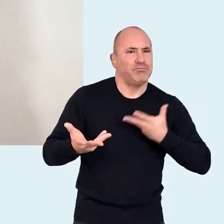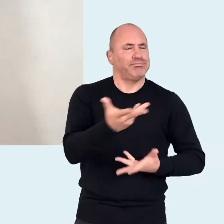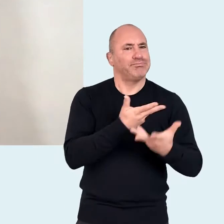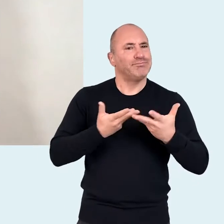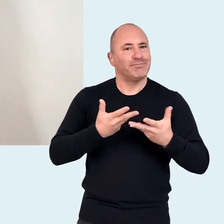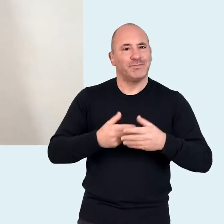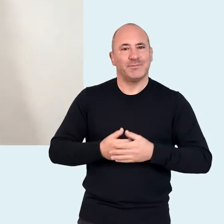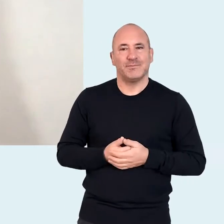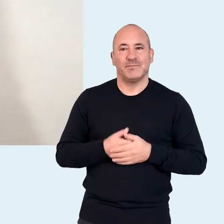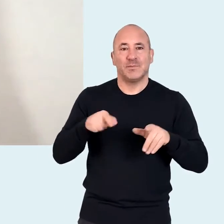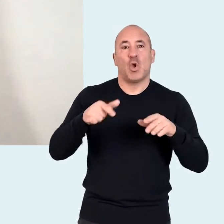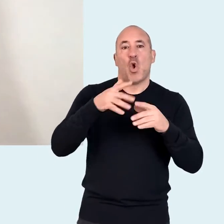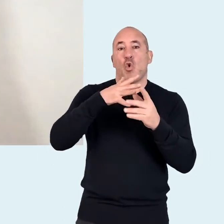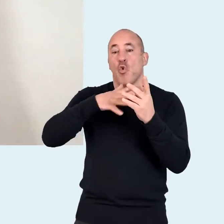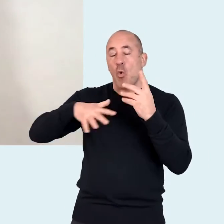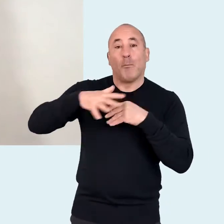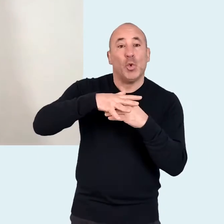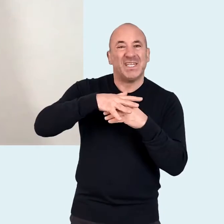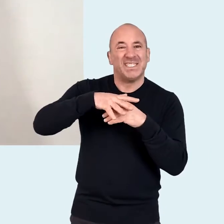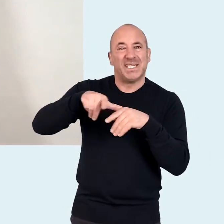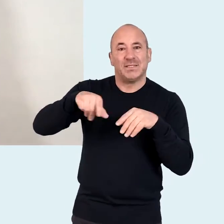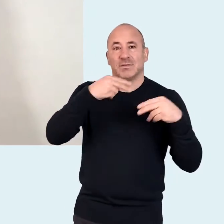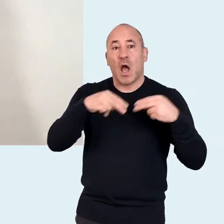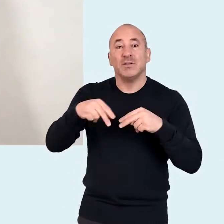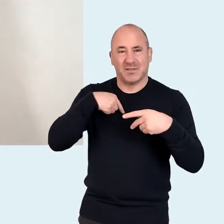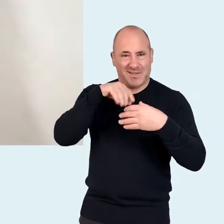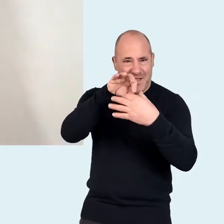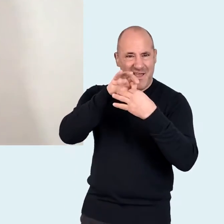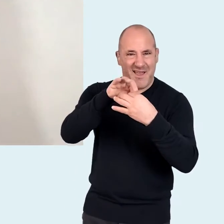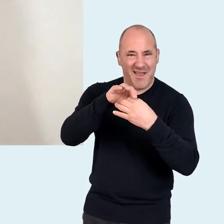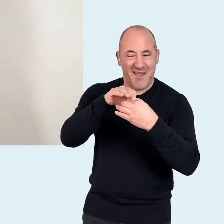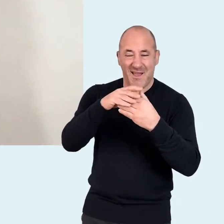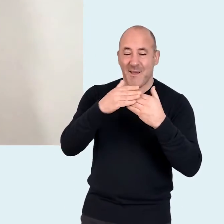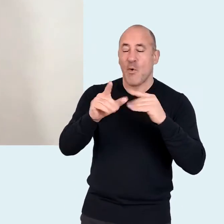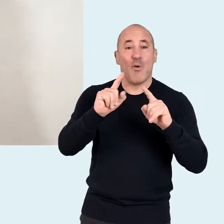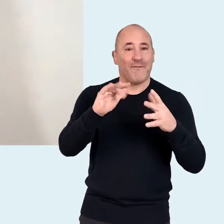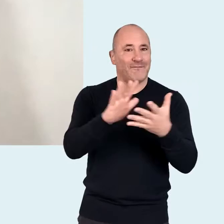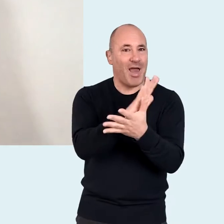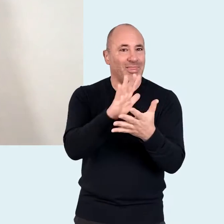with. With the community dancers that I work with, it's more about the fun. So people come